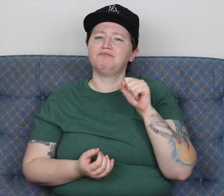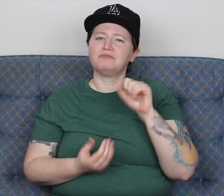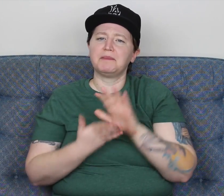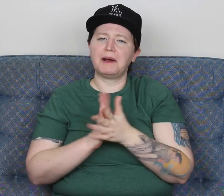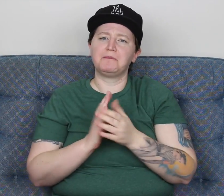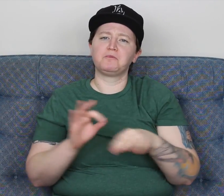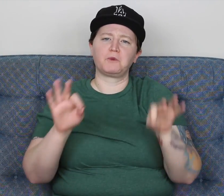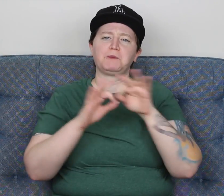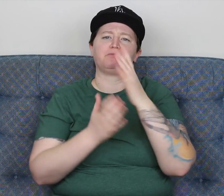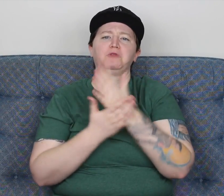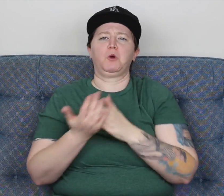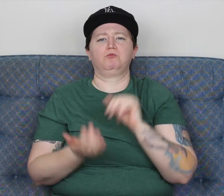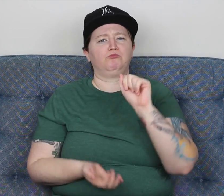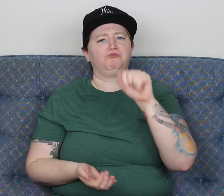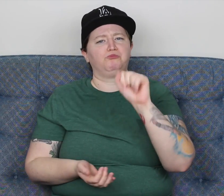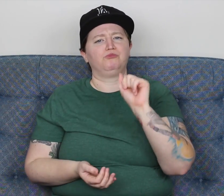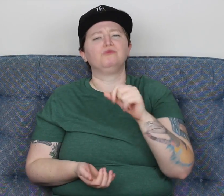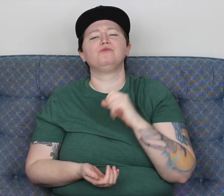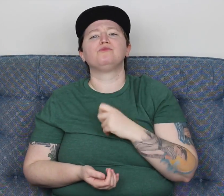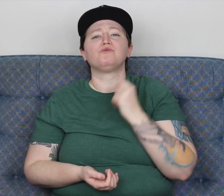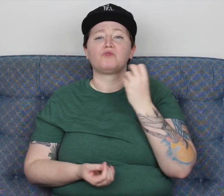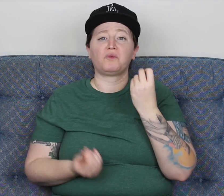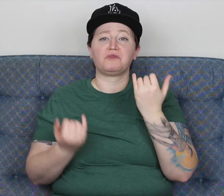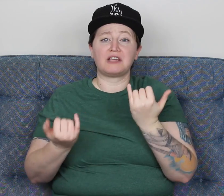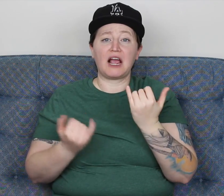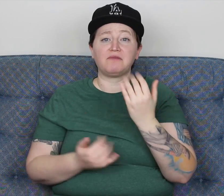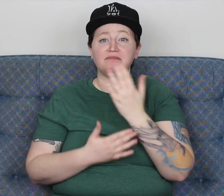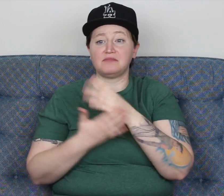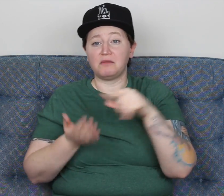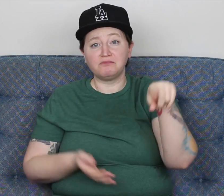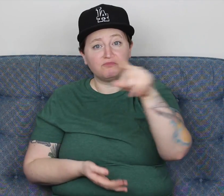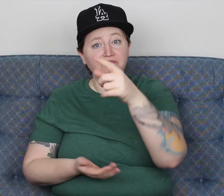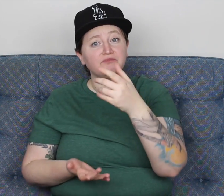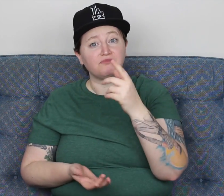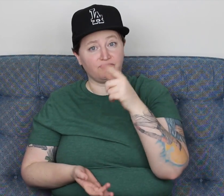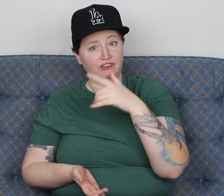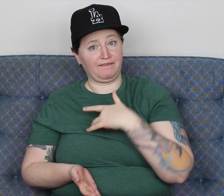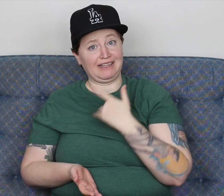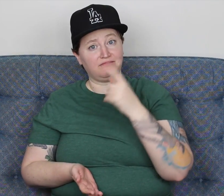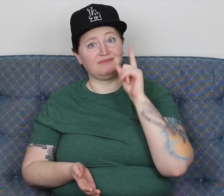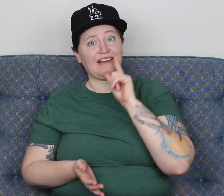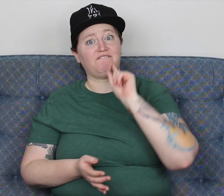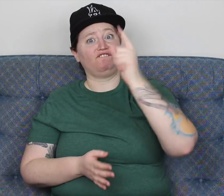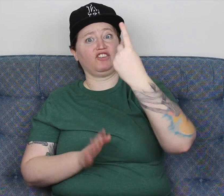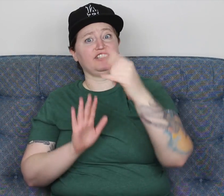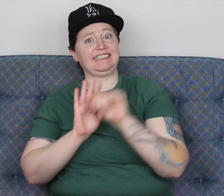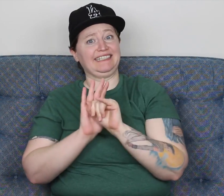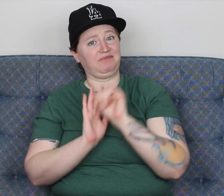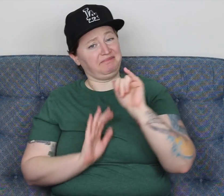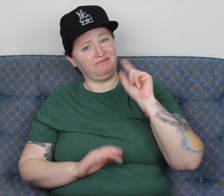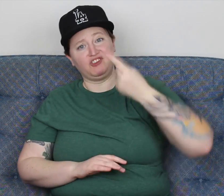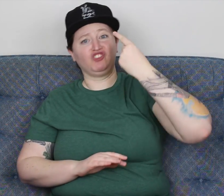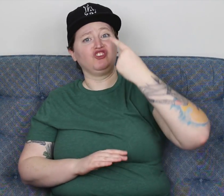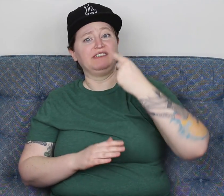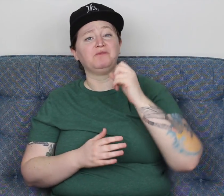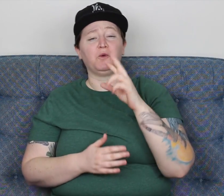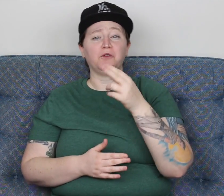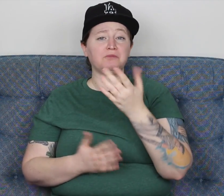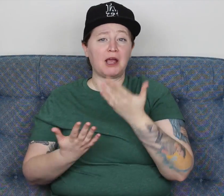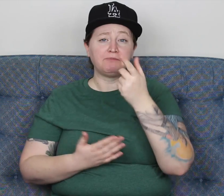you might decide, yes it's become a much more important part of me. So I'm wondering, do you guys identify as Deaf first